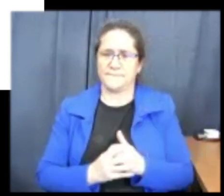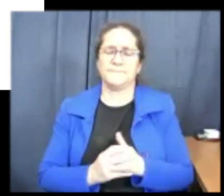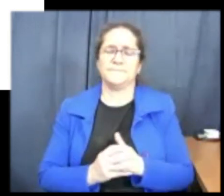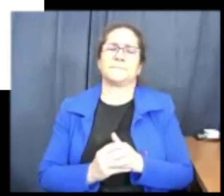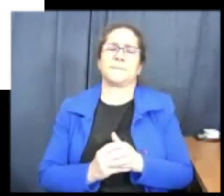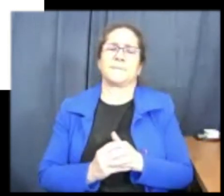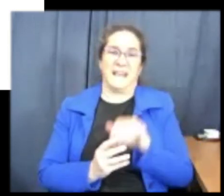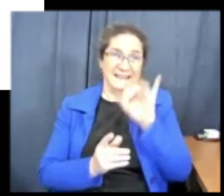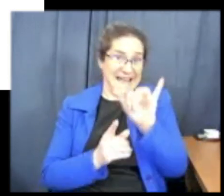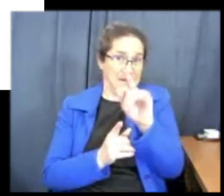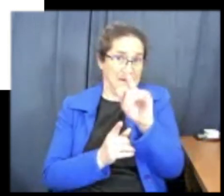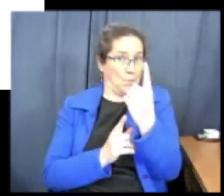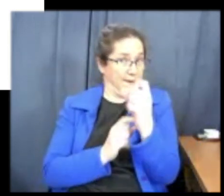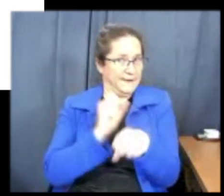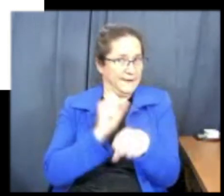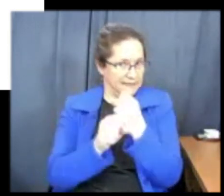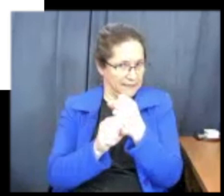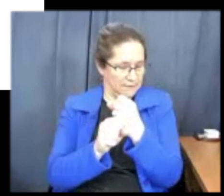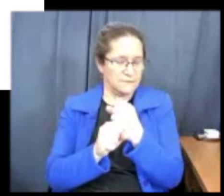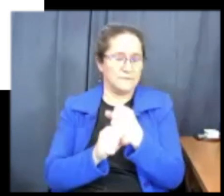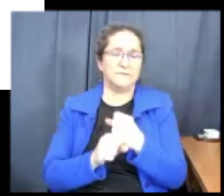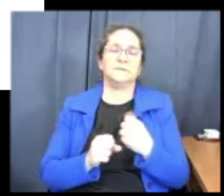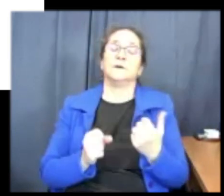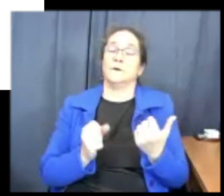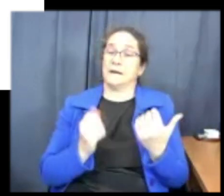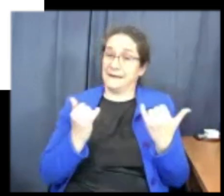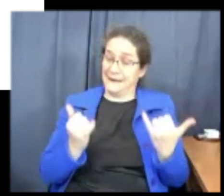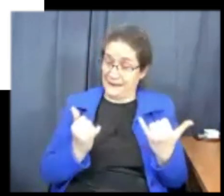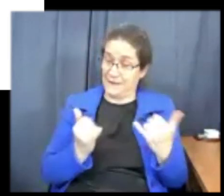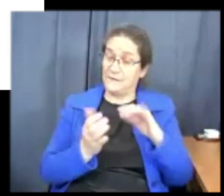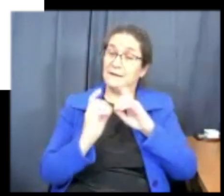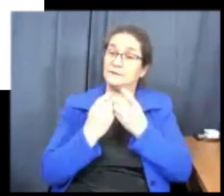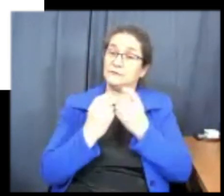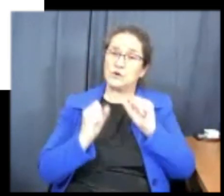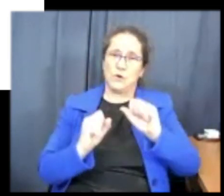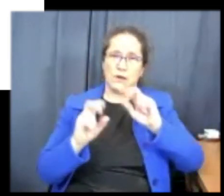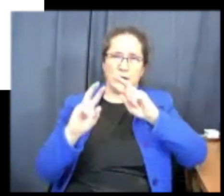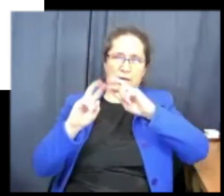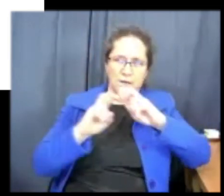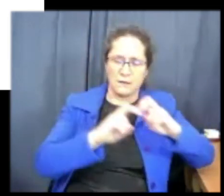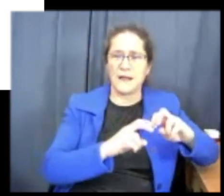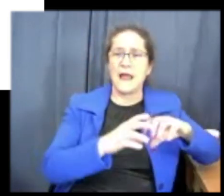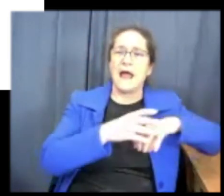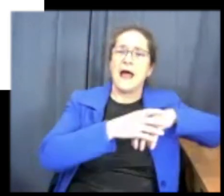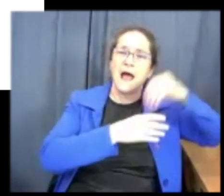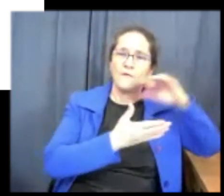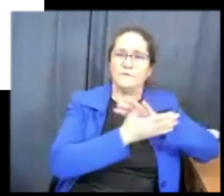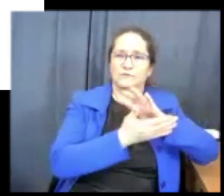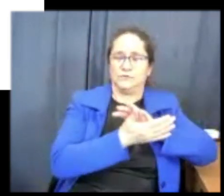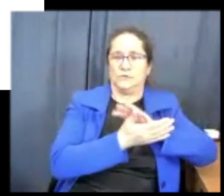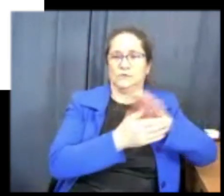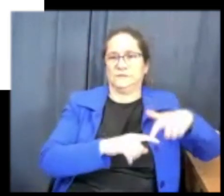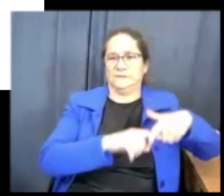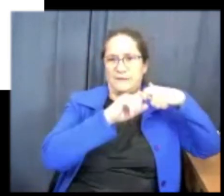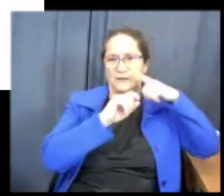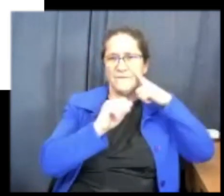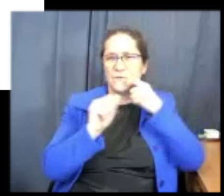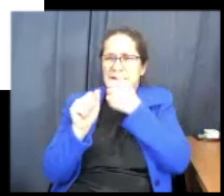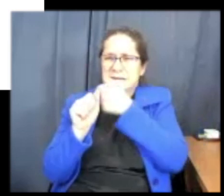So the district could look at out of school suspension data building by building. So what building if possible, suspended students or expelled